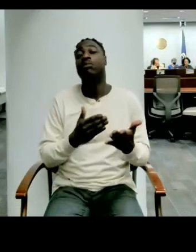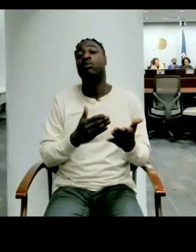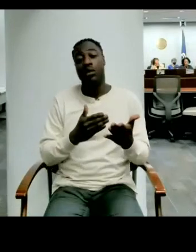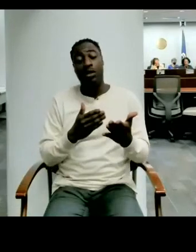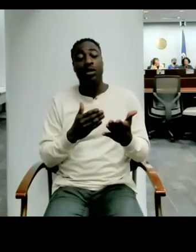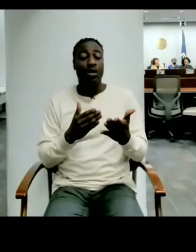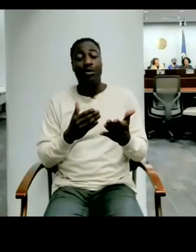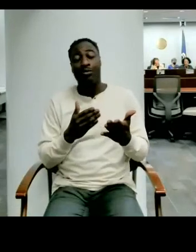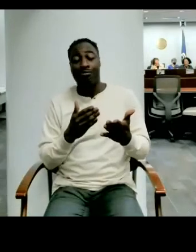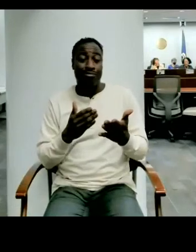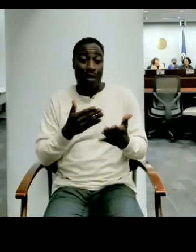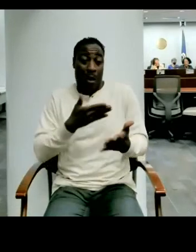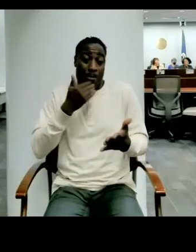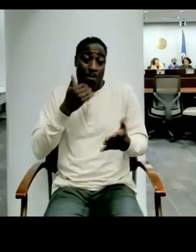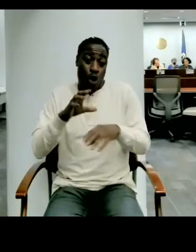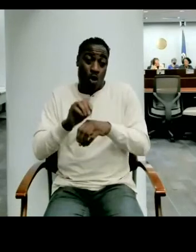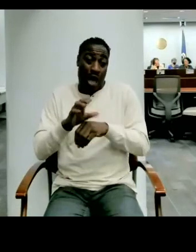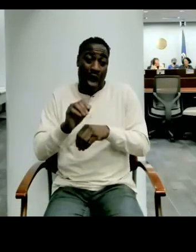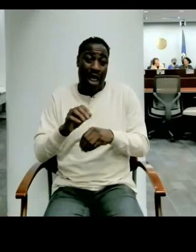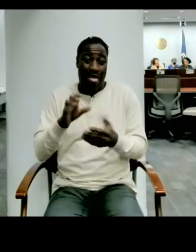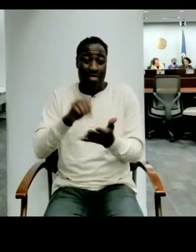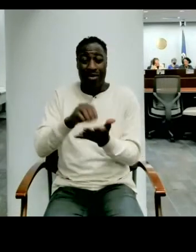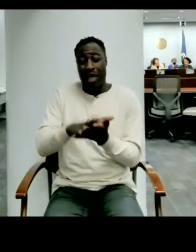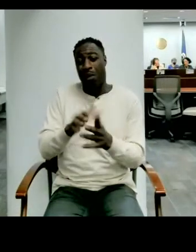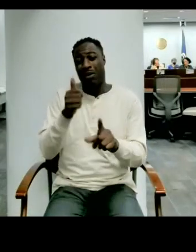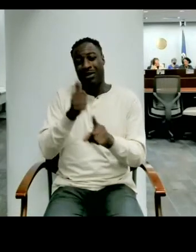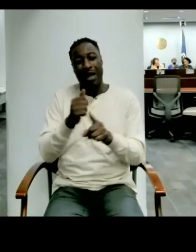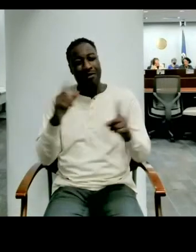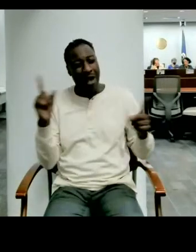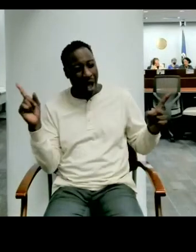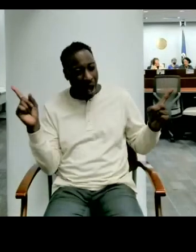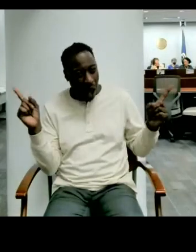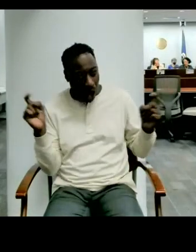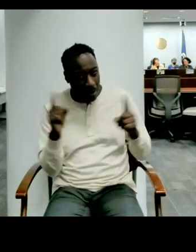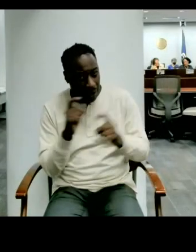lay guidance, it is a long document. It is a little bit complicated. I think there might be